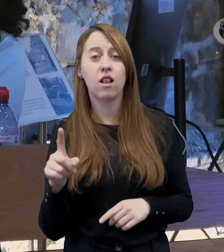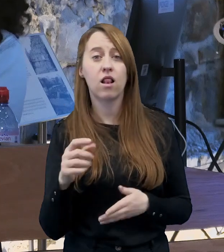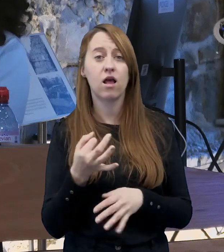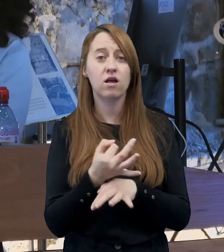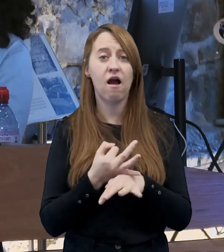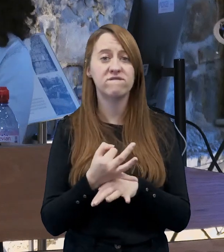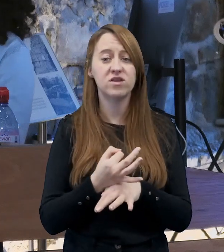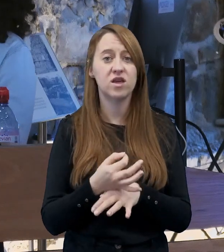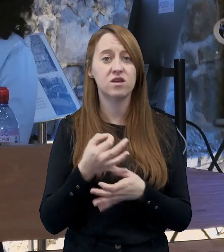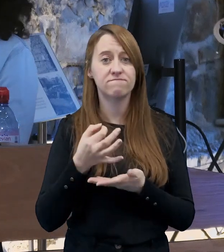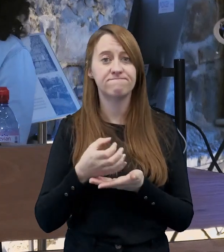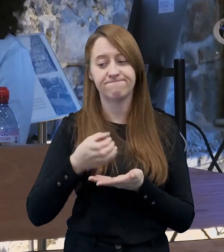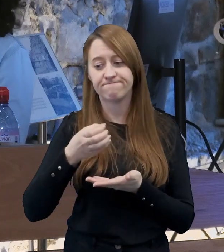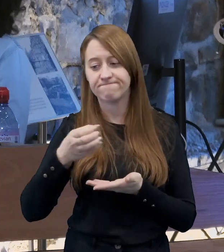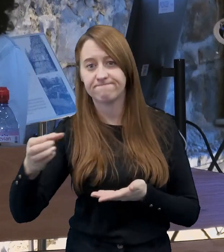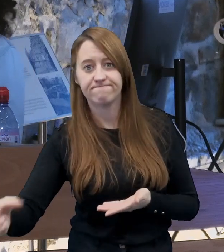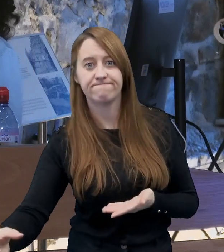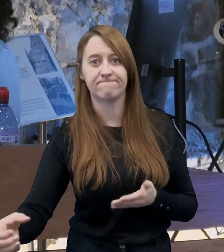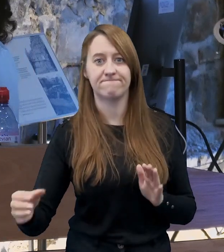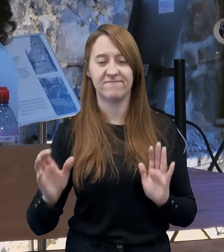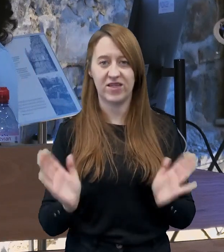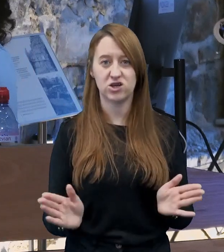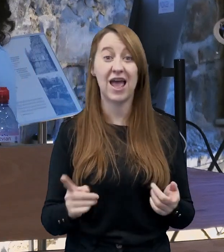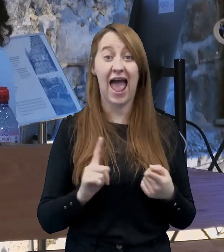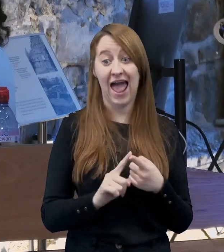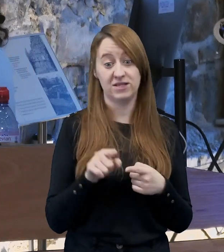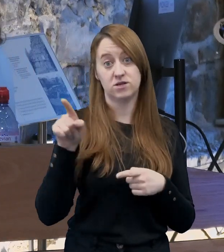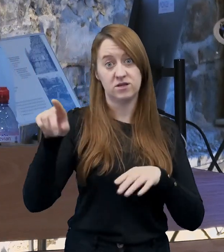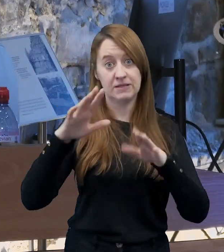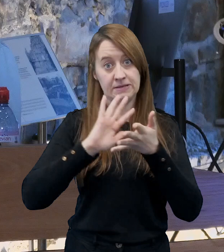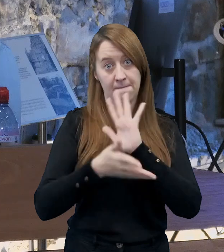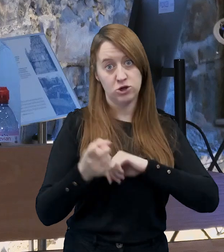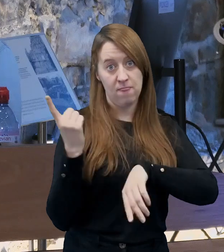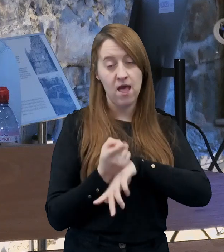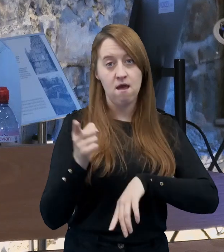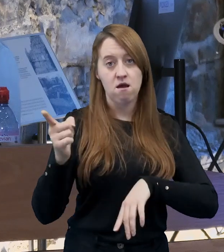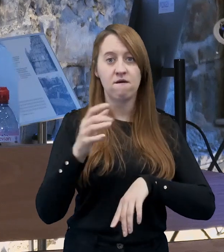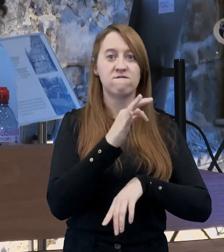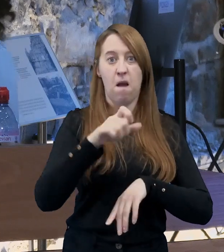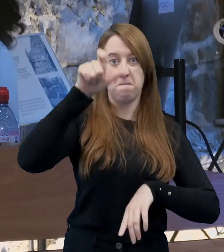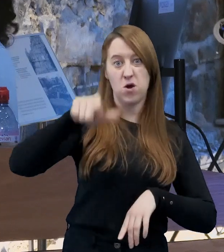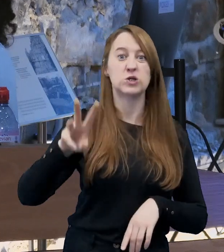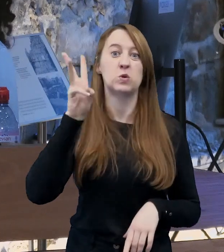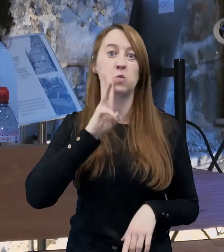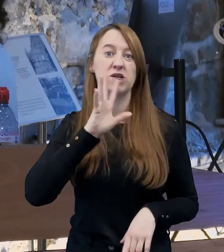And in this instance, someone had climbed up trying to get a selfie with Ino and in doing so had just pulled down the arm.